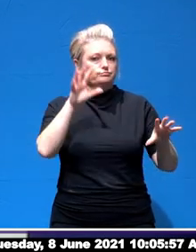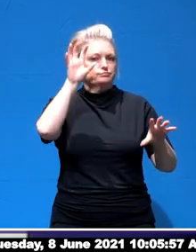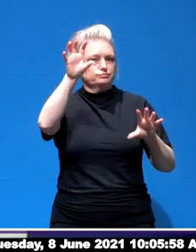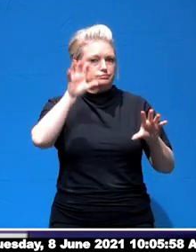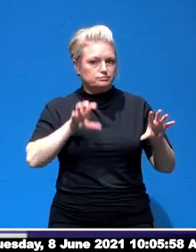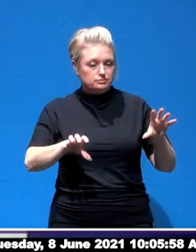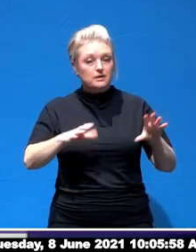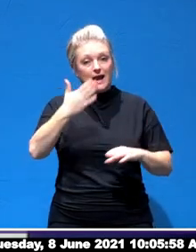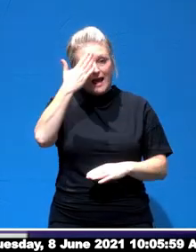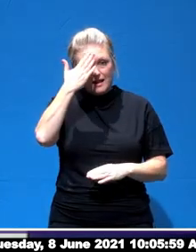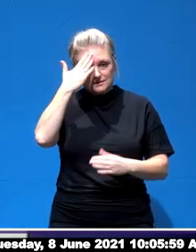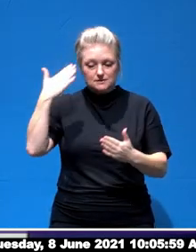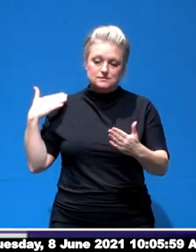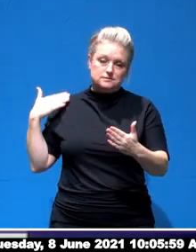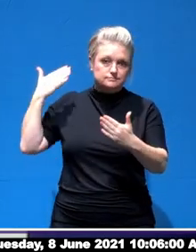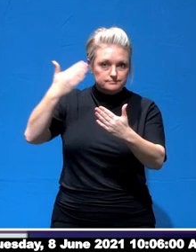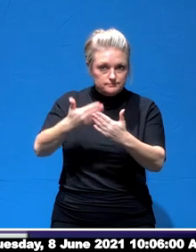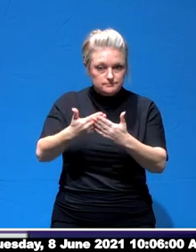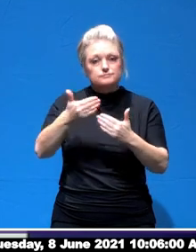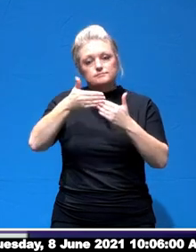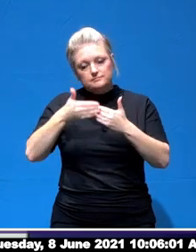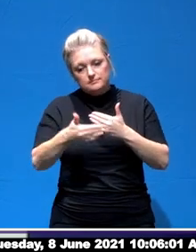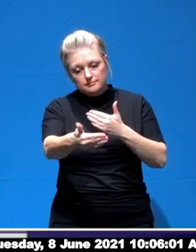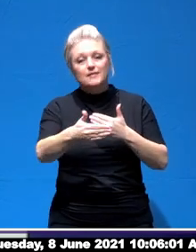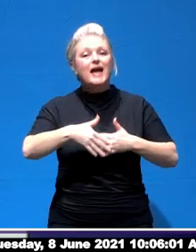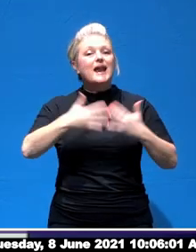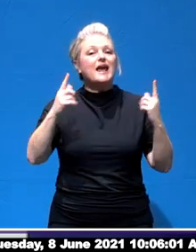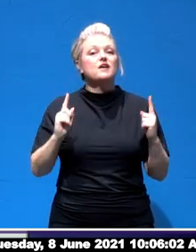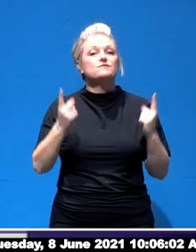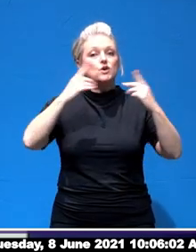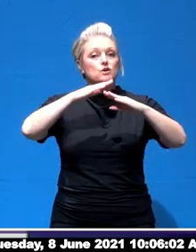We also pay our respects to all First Nations people attending the hearing in